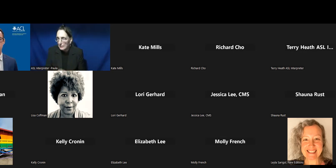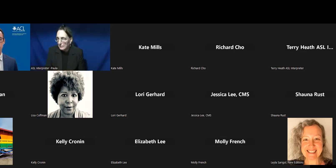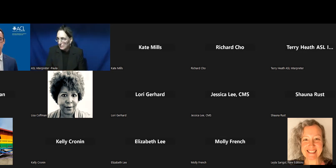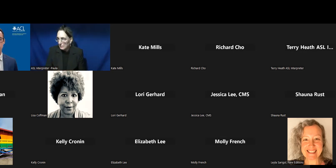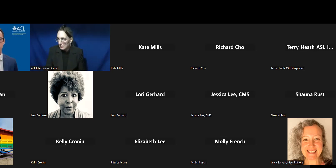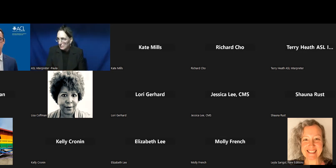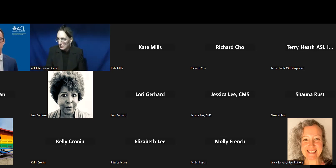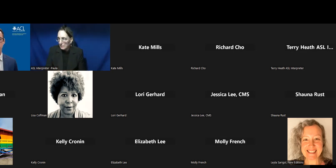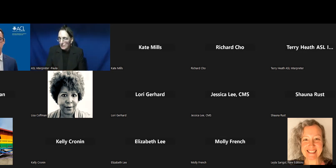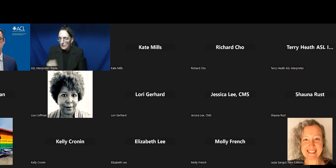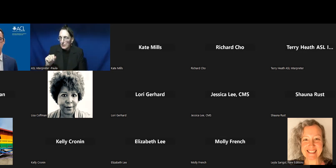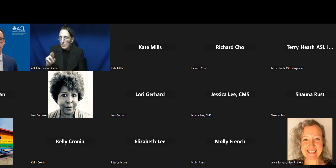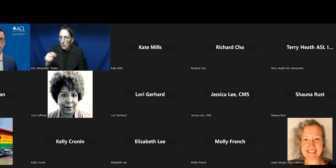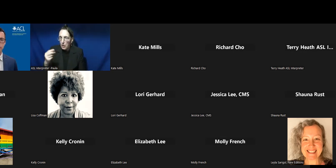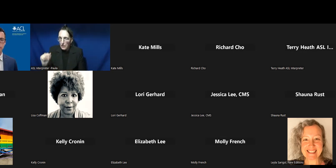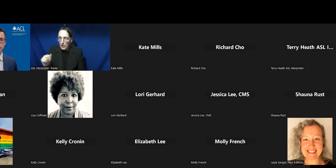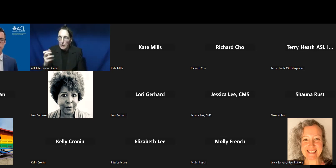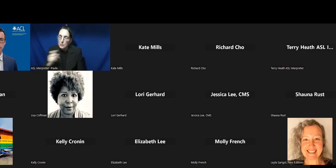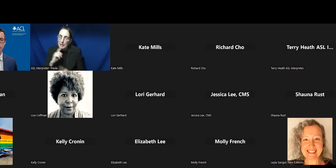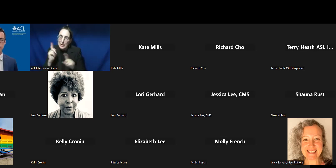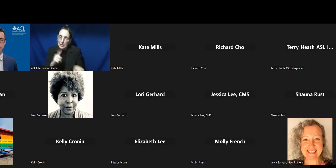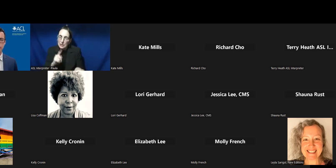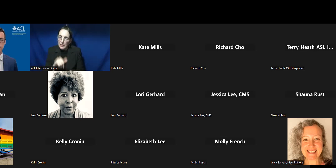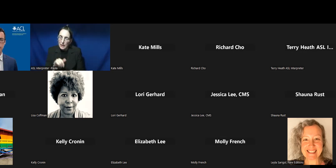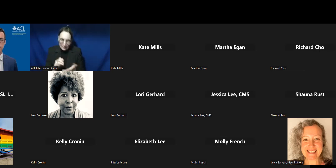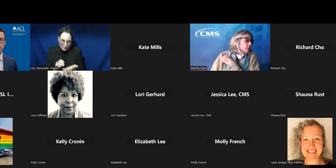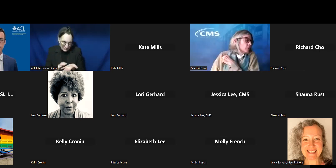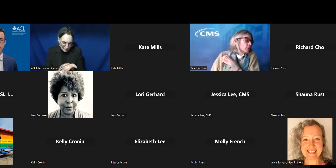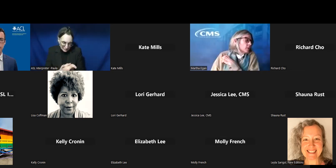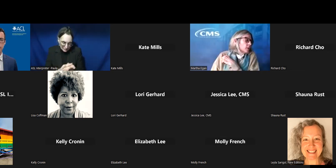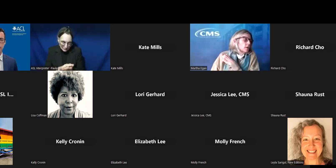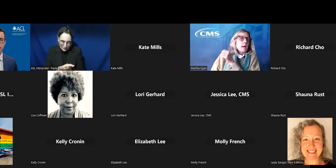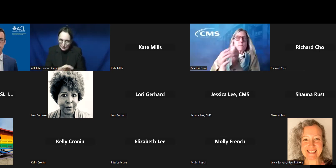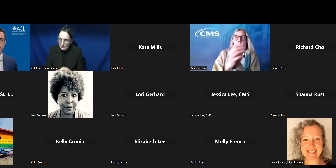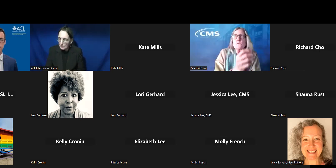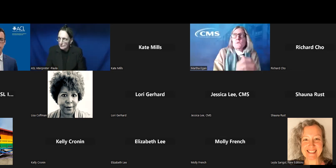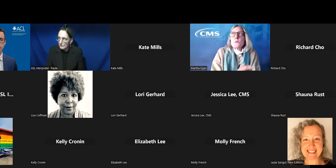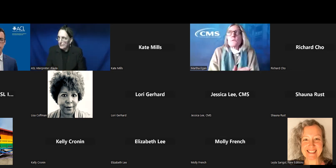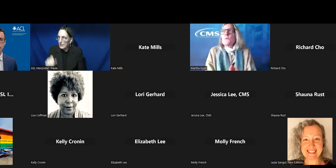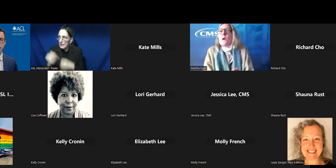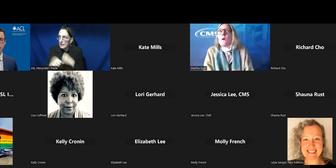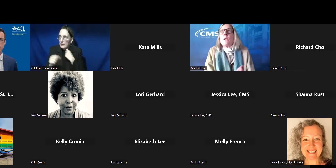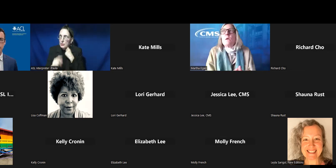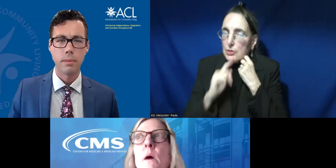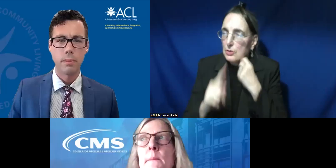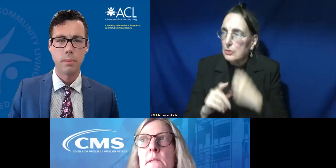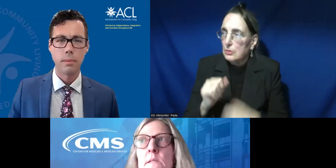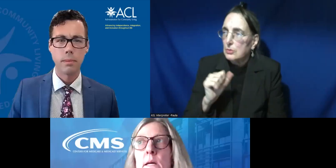Martha, did you want to jump into that question? Yes, sure.